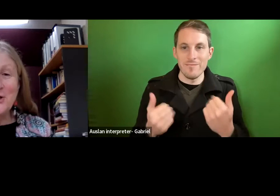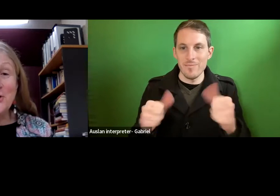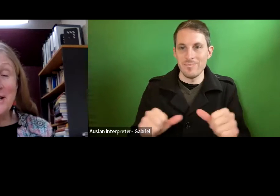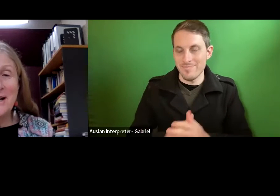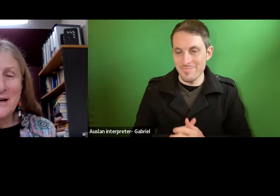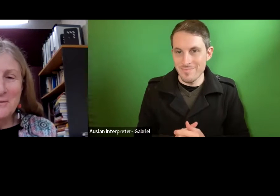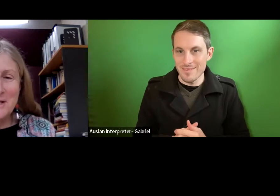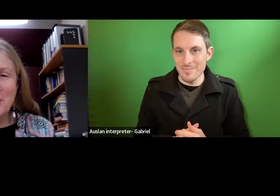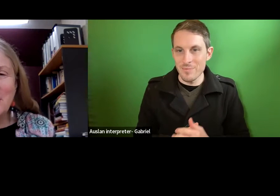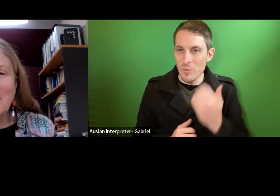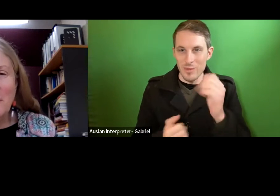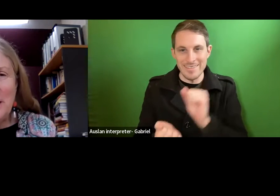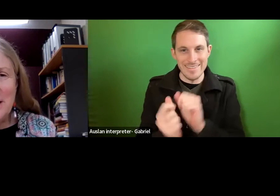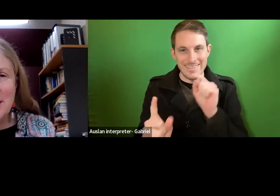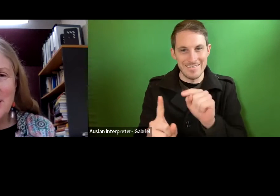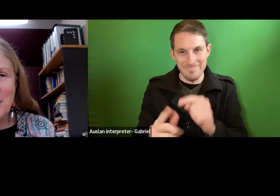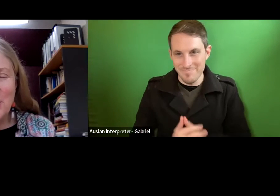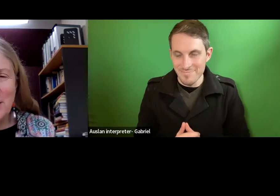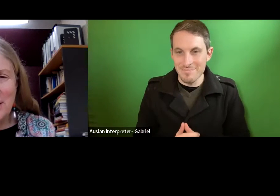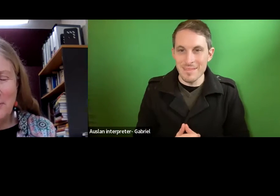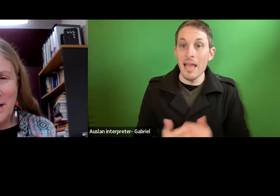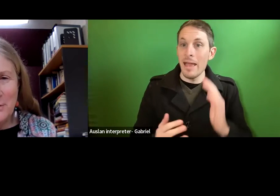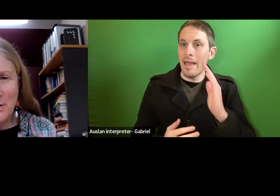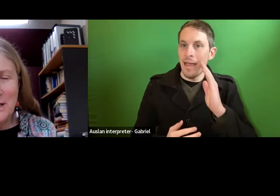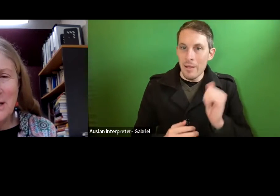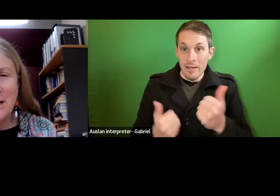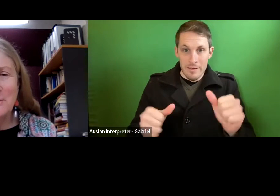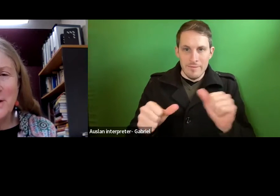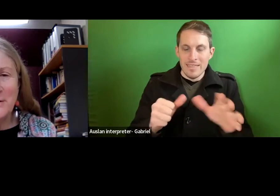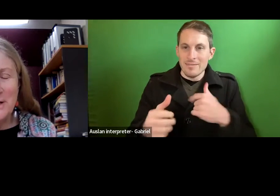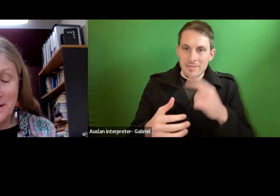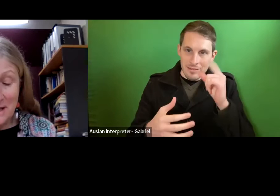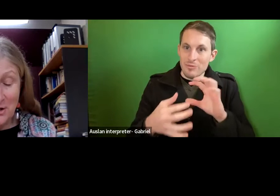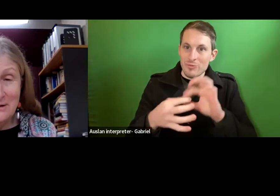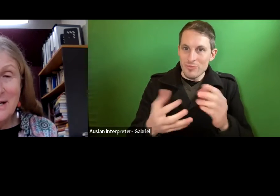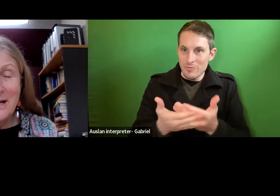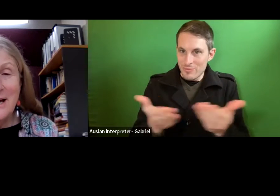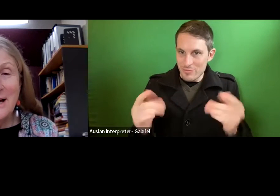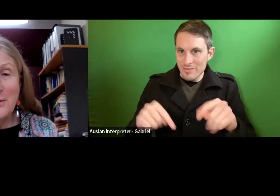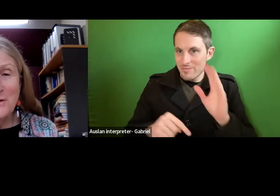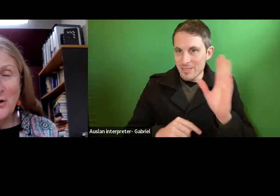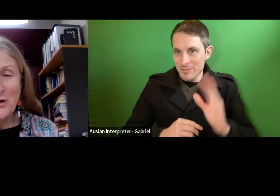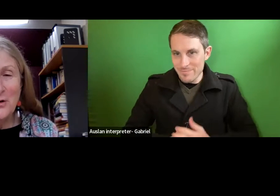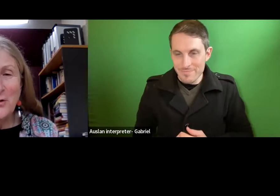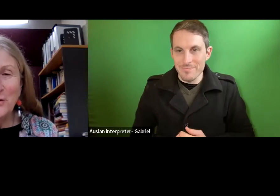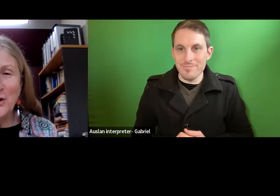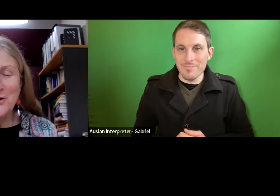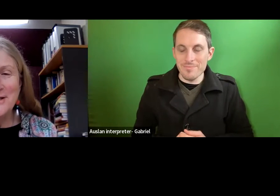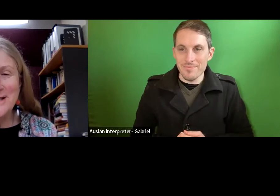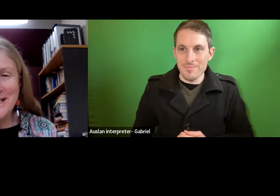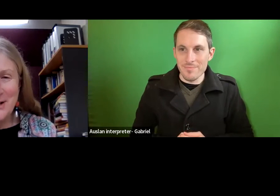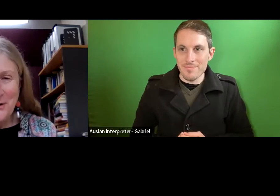the trick. So fantastic to be joining everybody for this session. We've got an awful lot to get